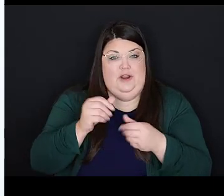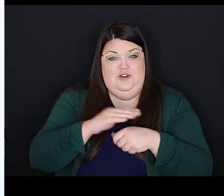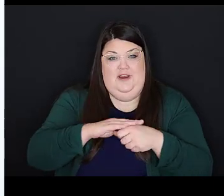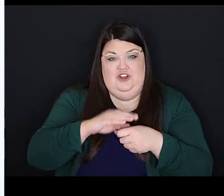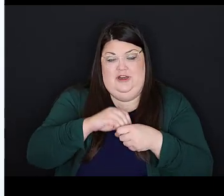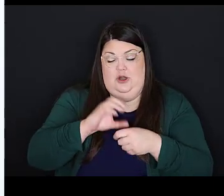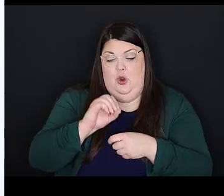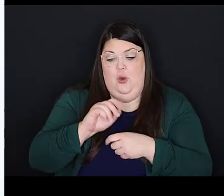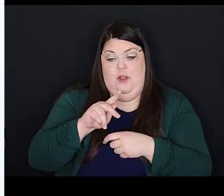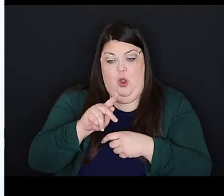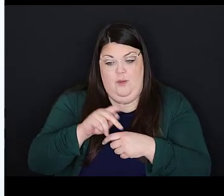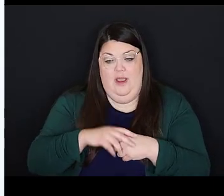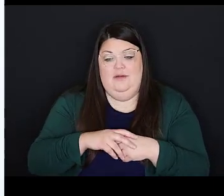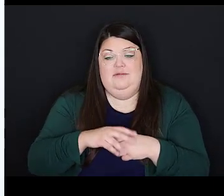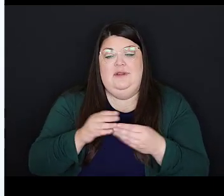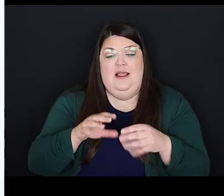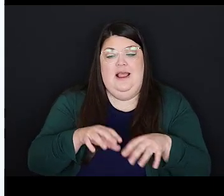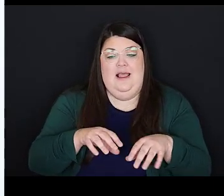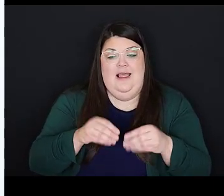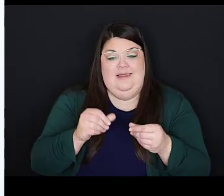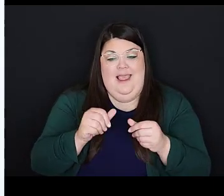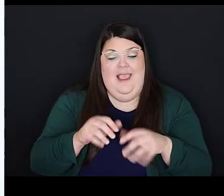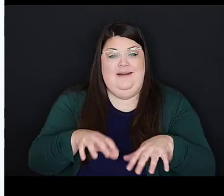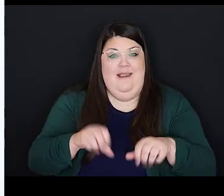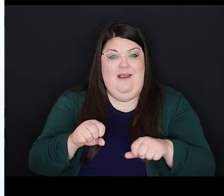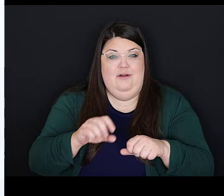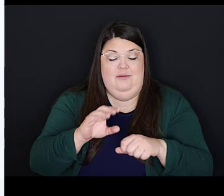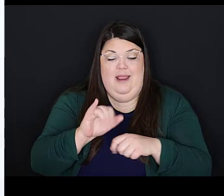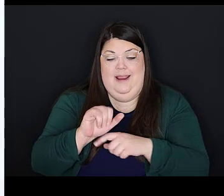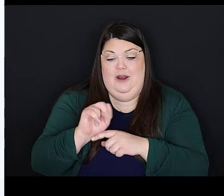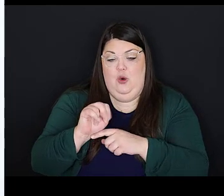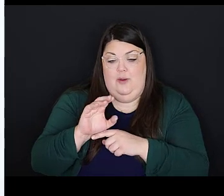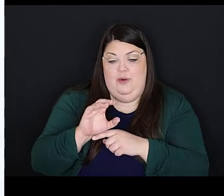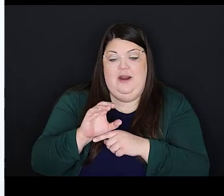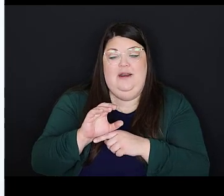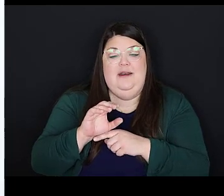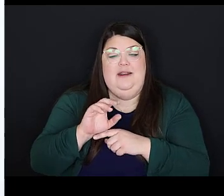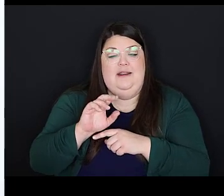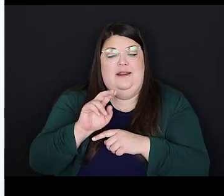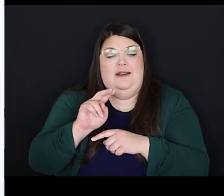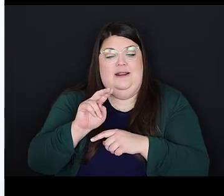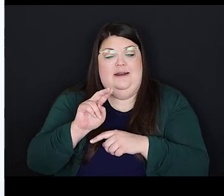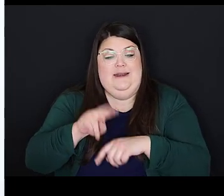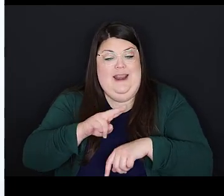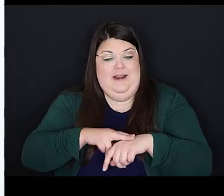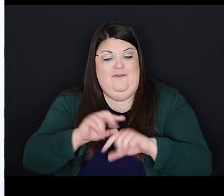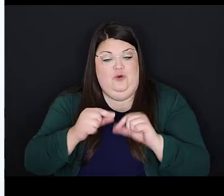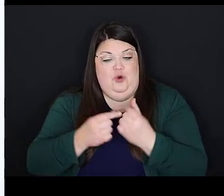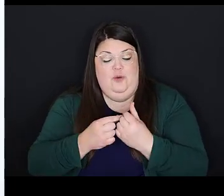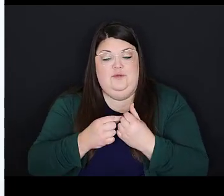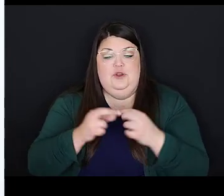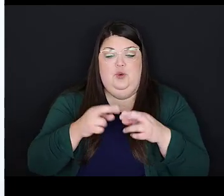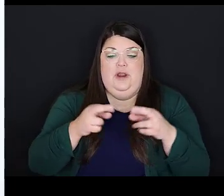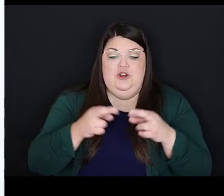Native groups, regional corporations and village corporations under the provisions of the Alaska